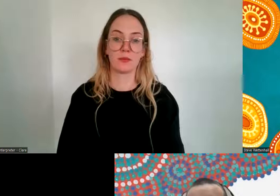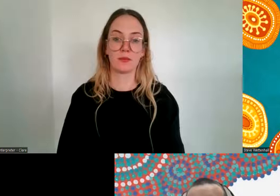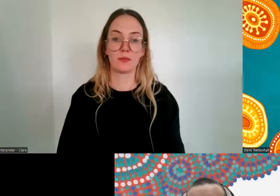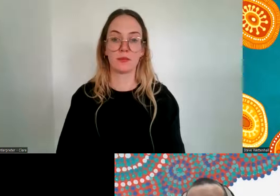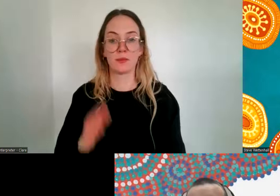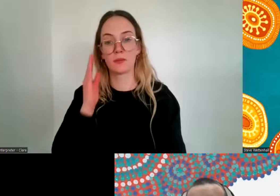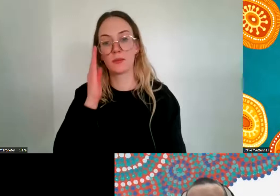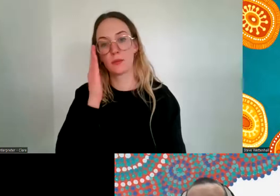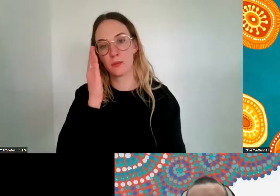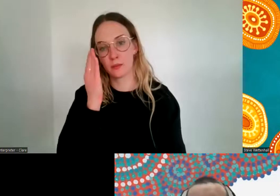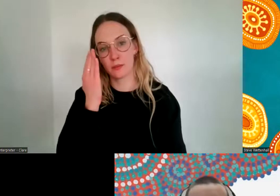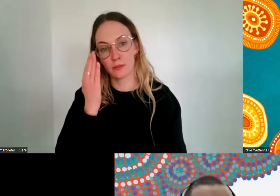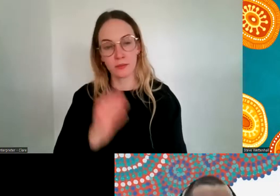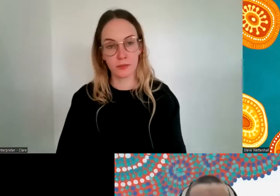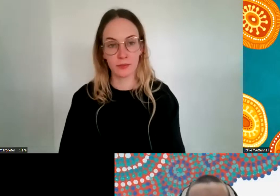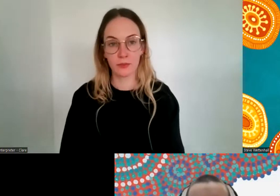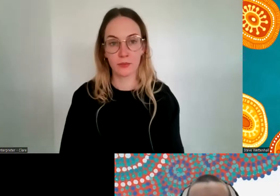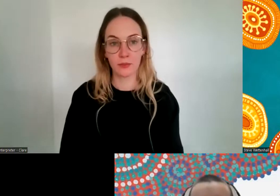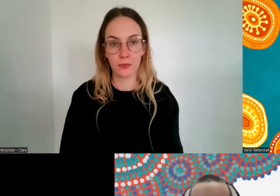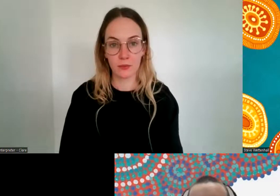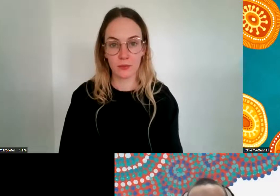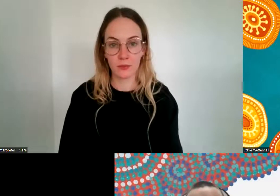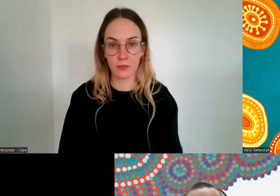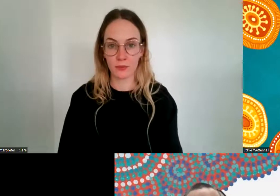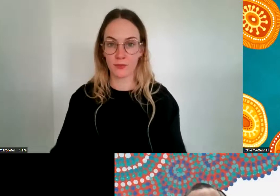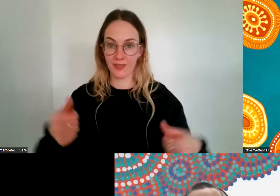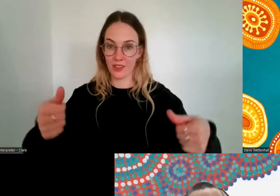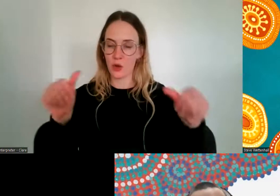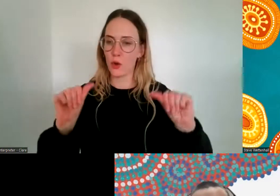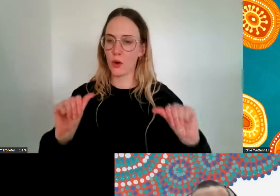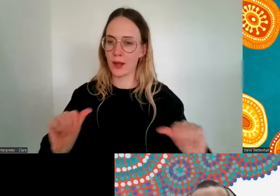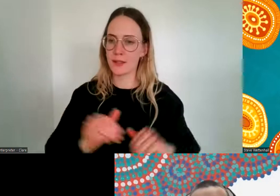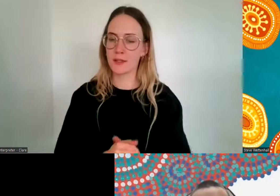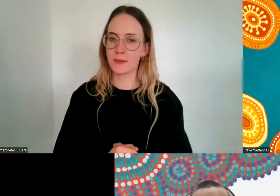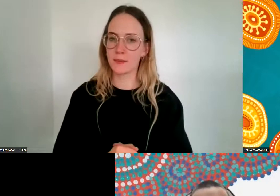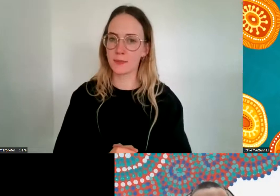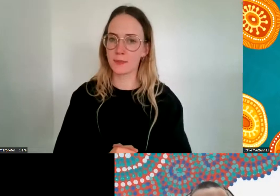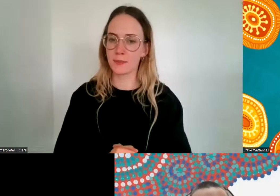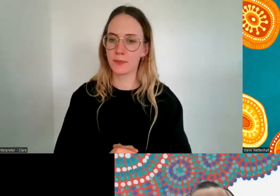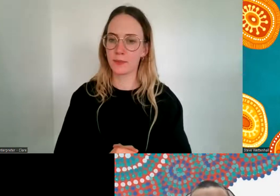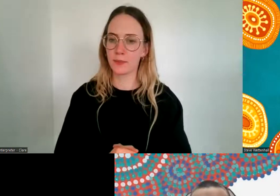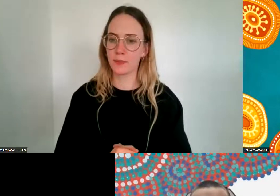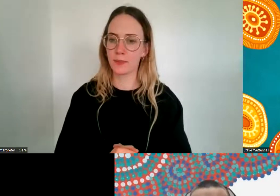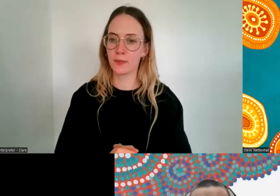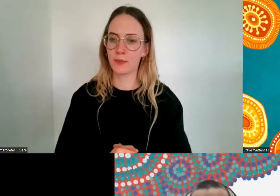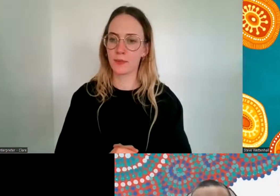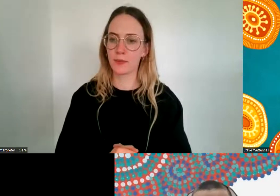Steve: Thank you Dayne,. The next question is: what is the difference between QCAT and